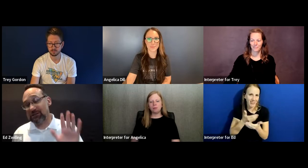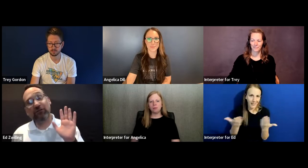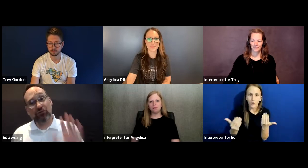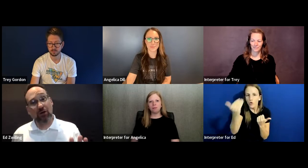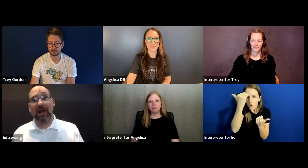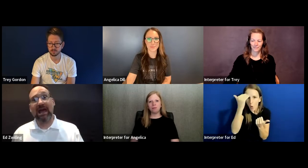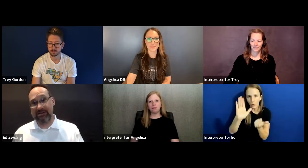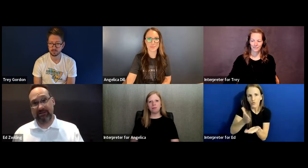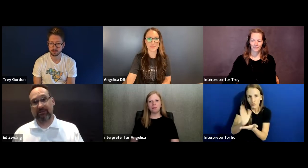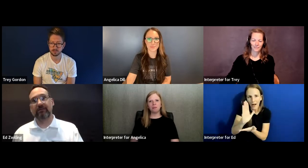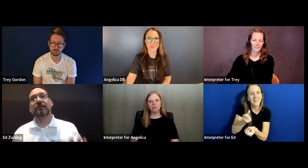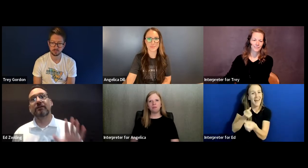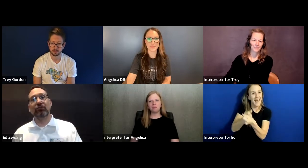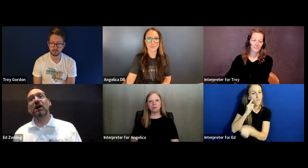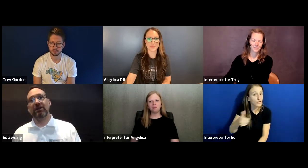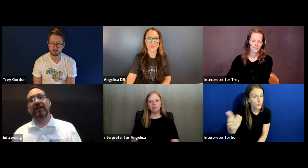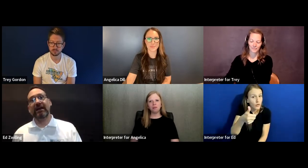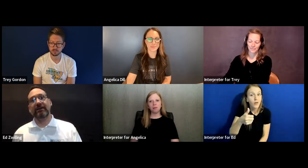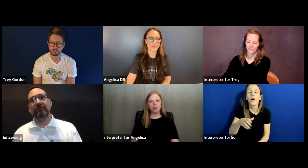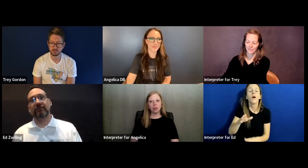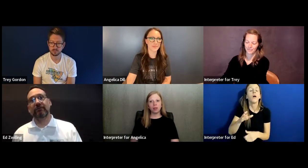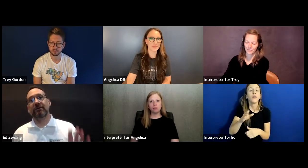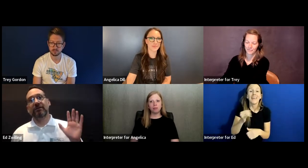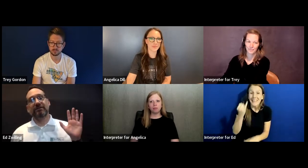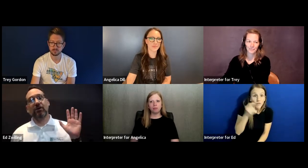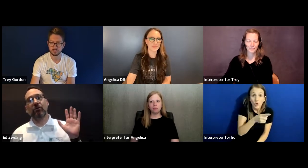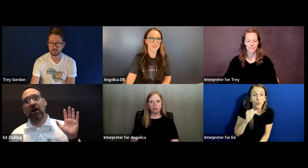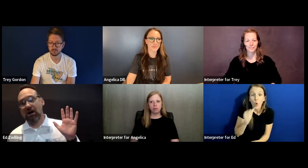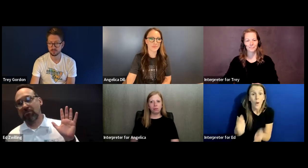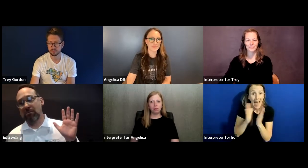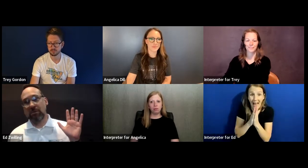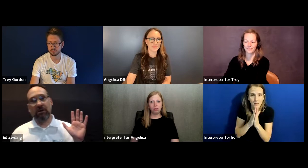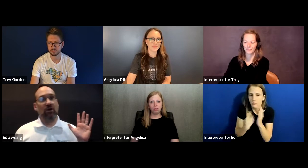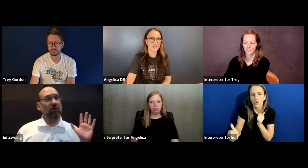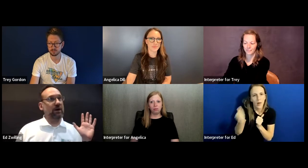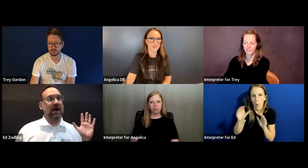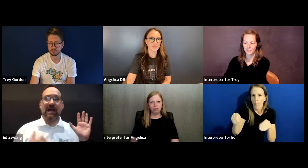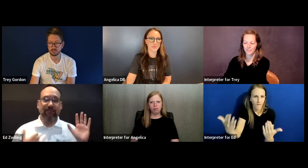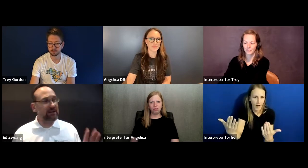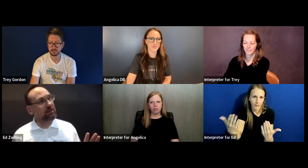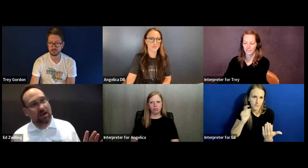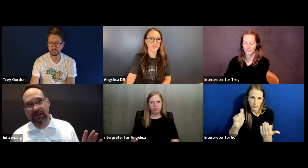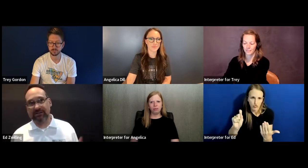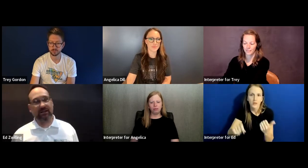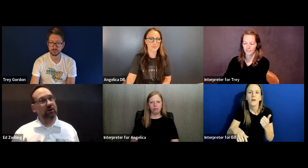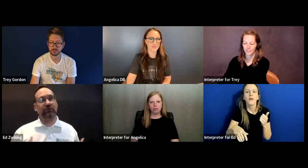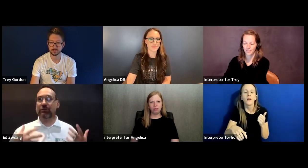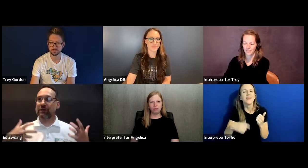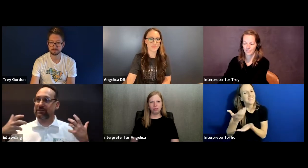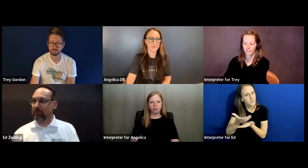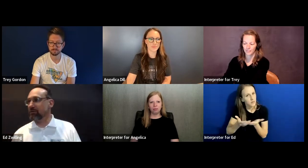if you don't ask you're not gonna get it so um you know i have had clients that go to a certain